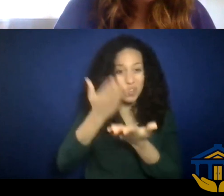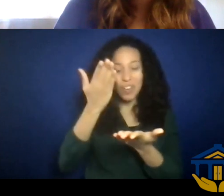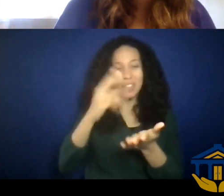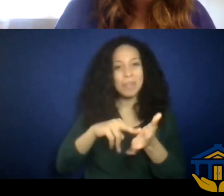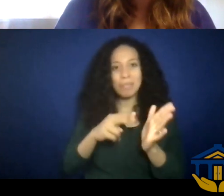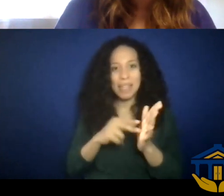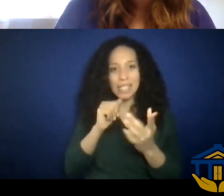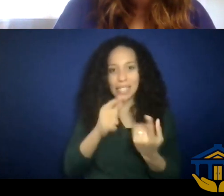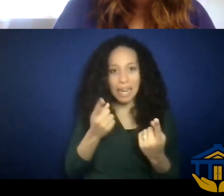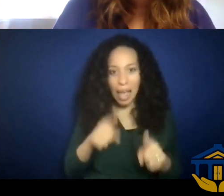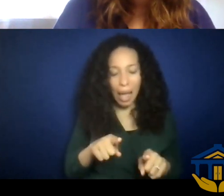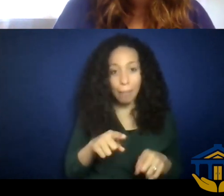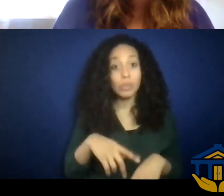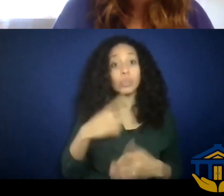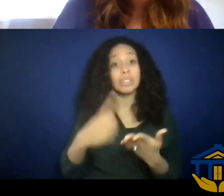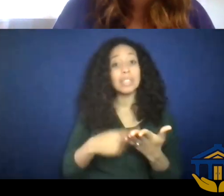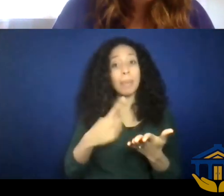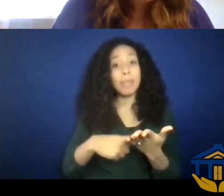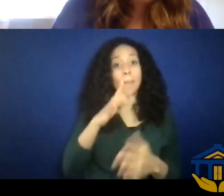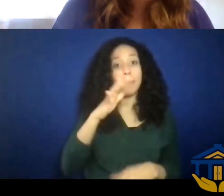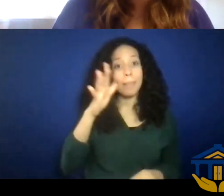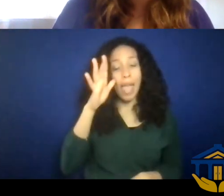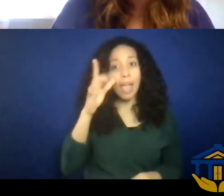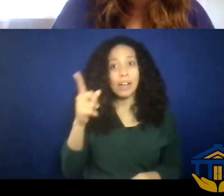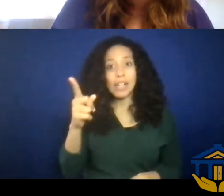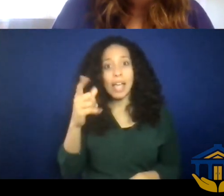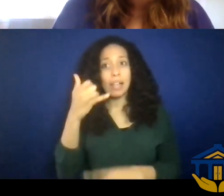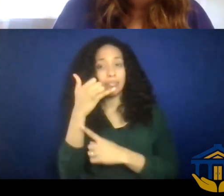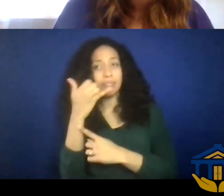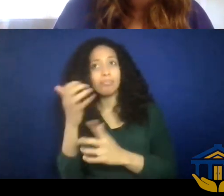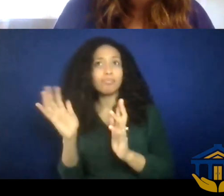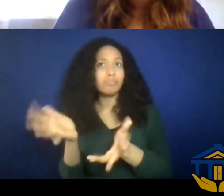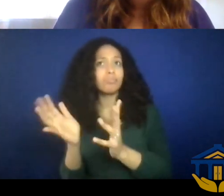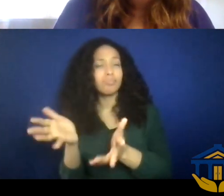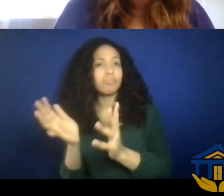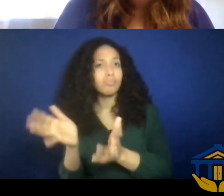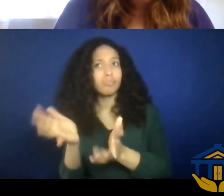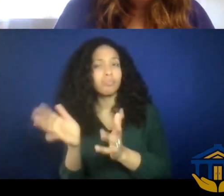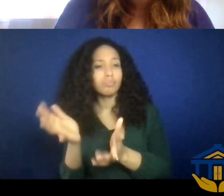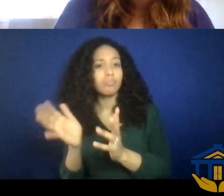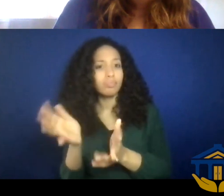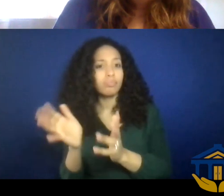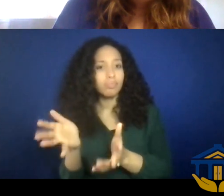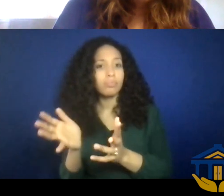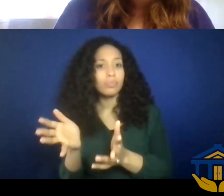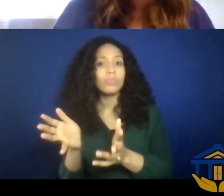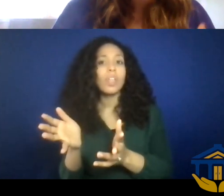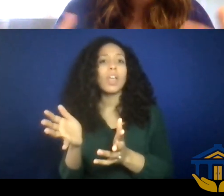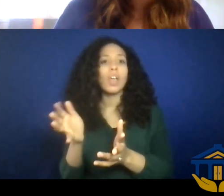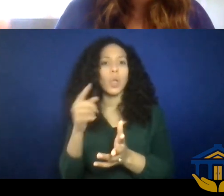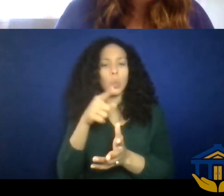sometimes. You do not have to make it adversarial. You, very easily, could say “as per our discussion